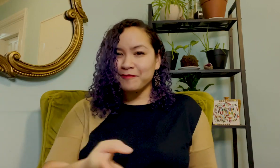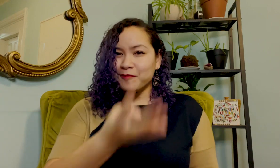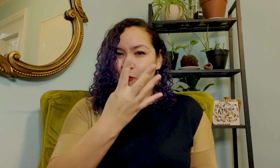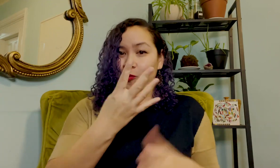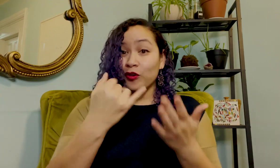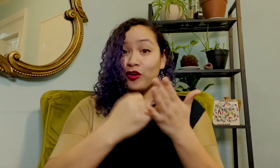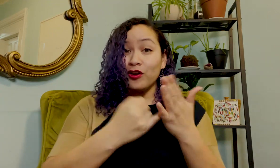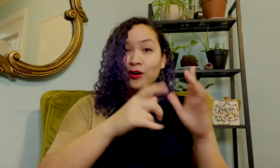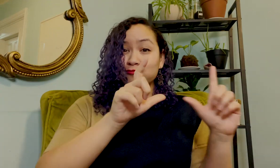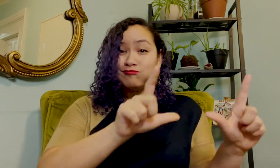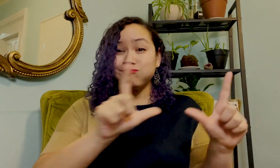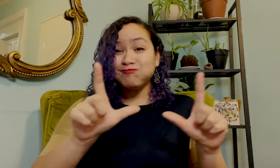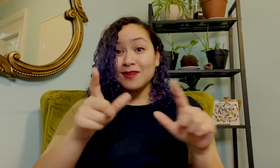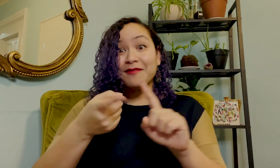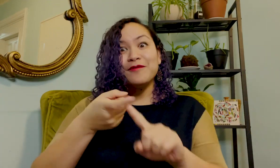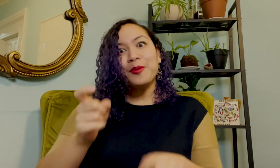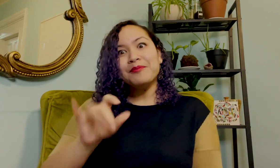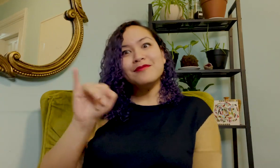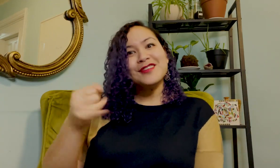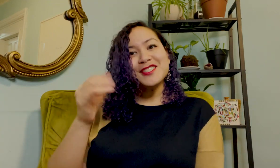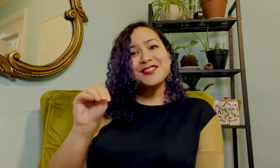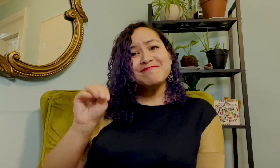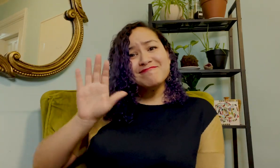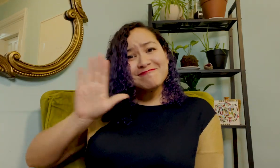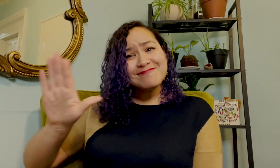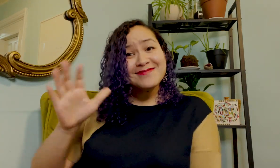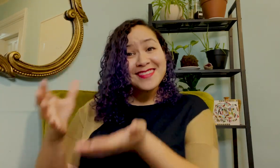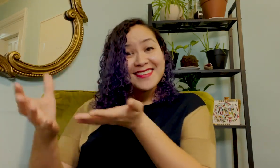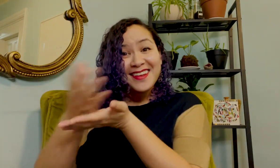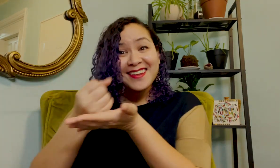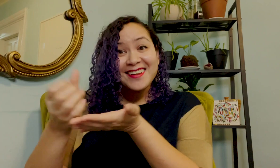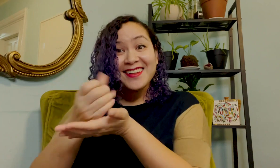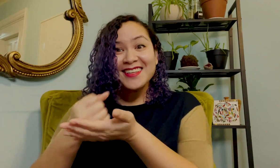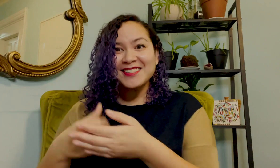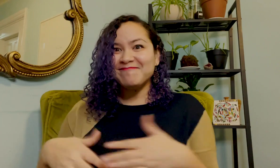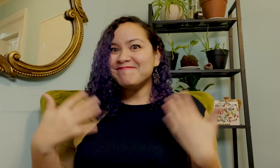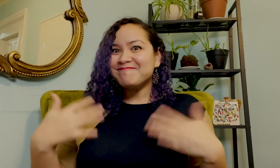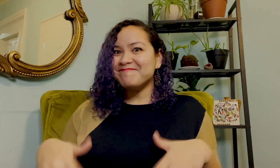four artworks from Jewish museum’s collection.